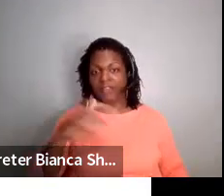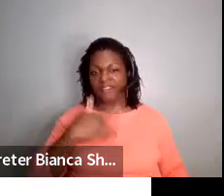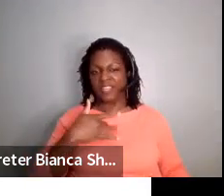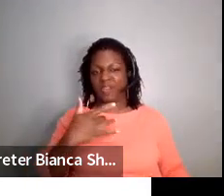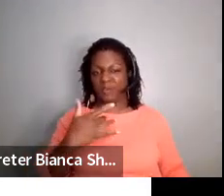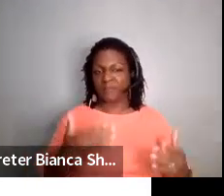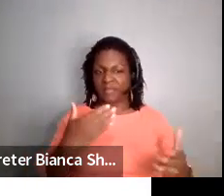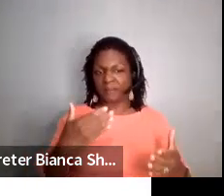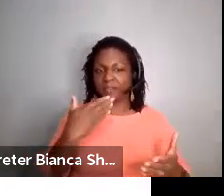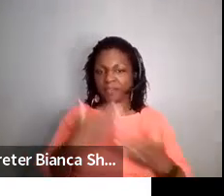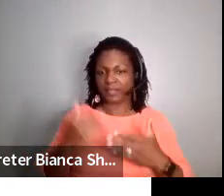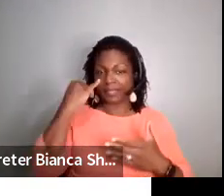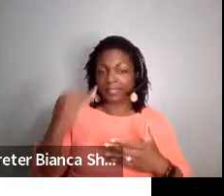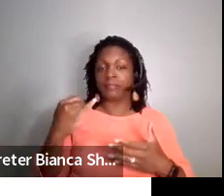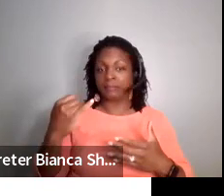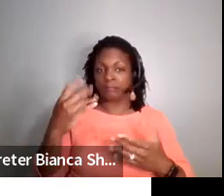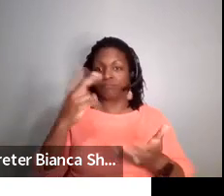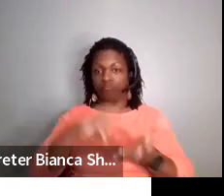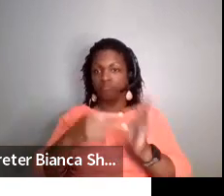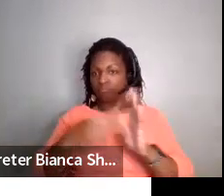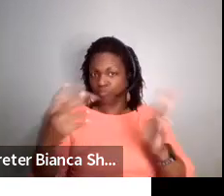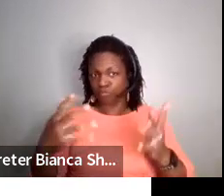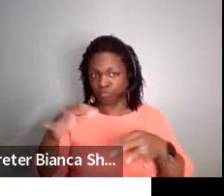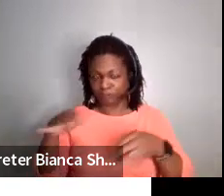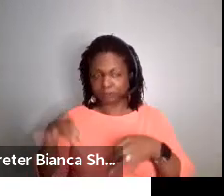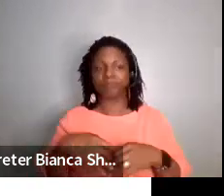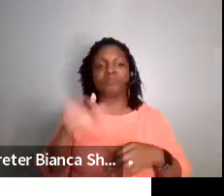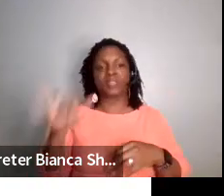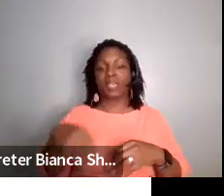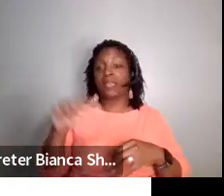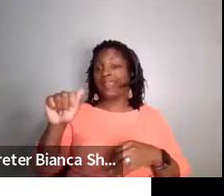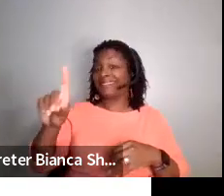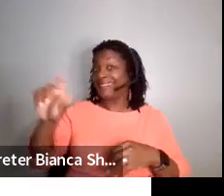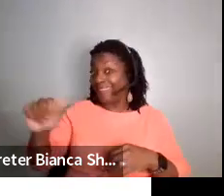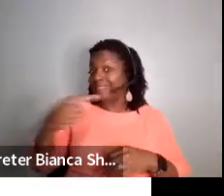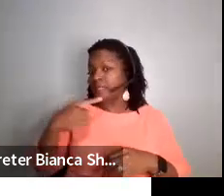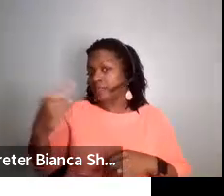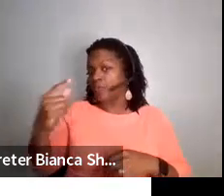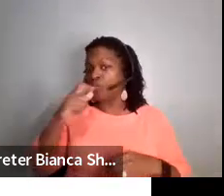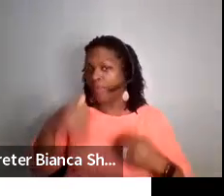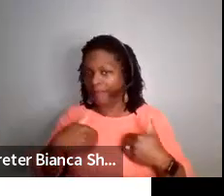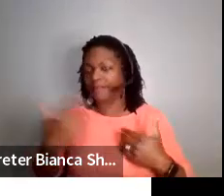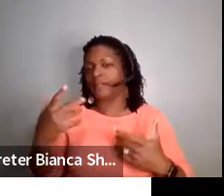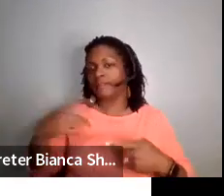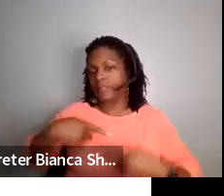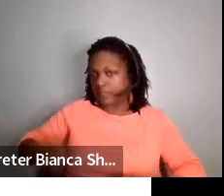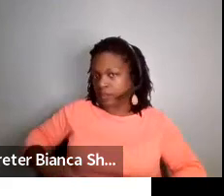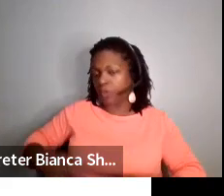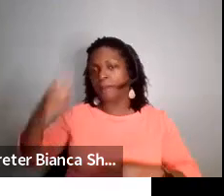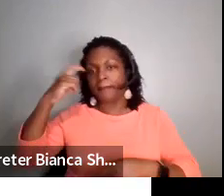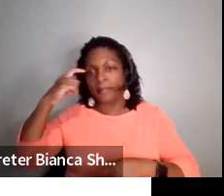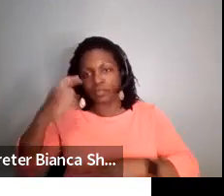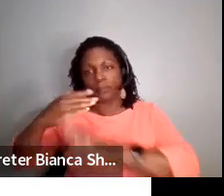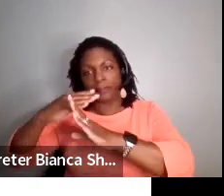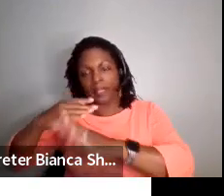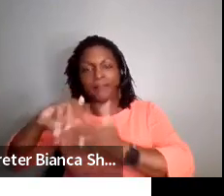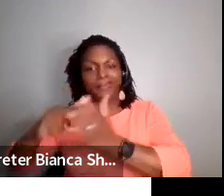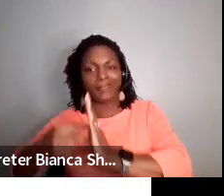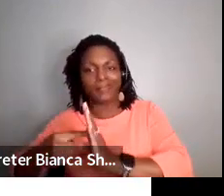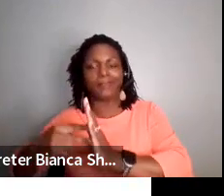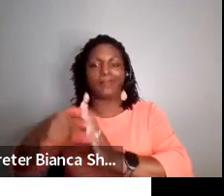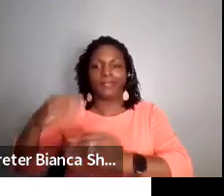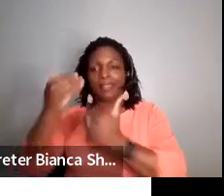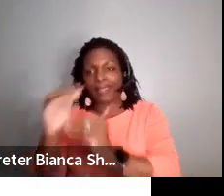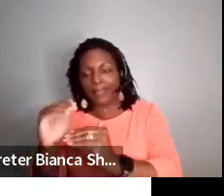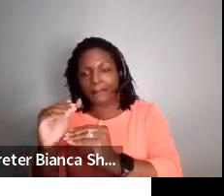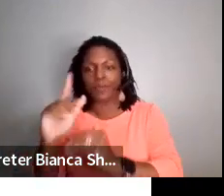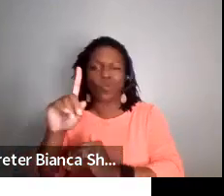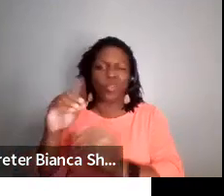The Ada defines a person with a disability as a person who has a physical mentioned impairment that substantially limits one or more major life activity.